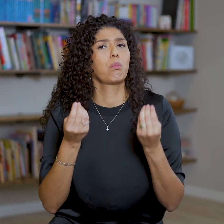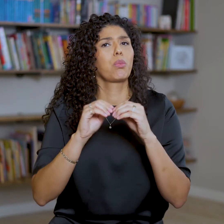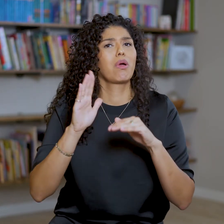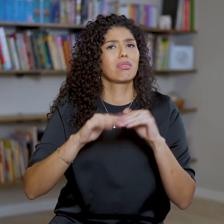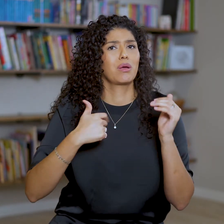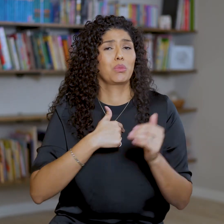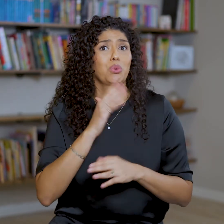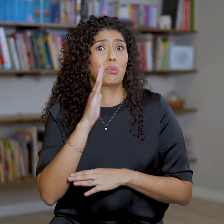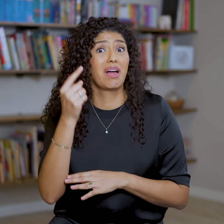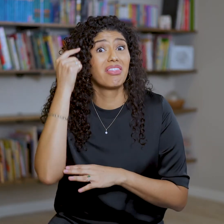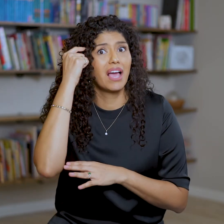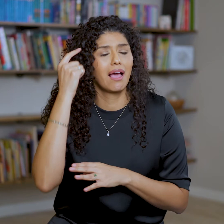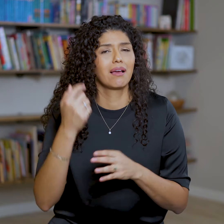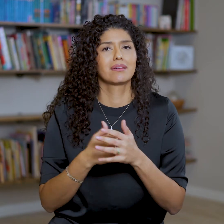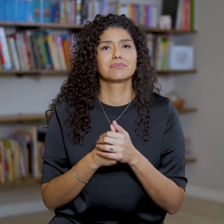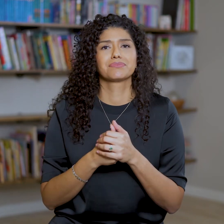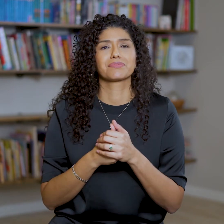far more than most of us are inclined to think!